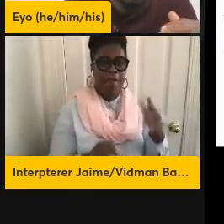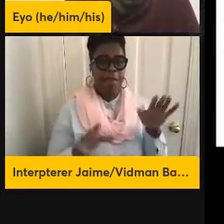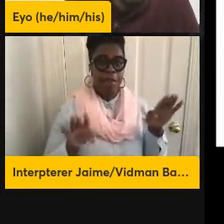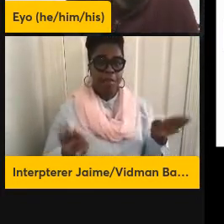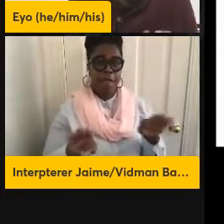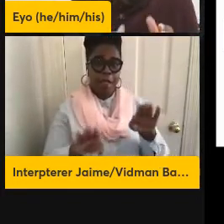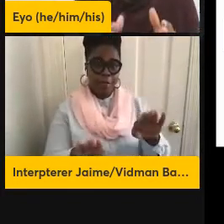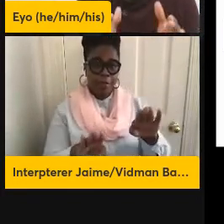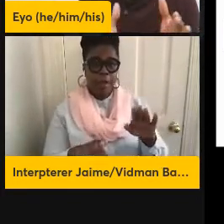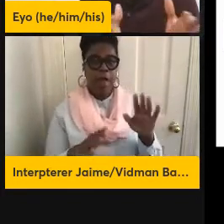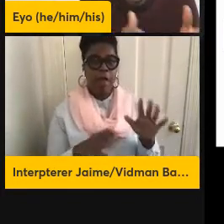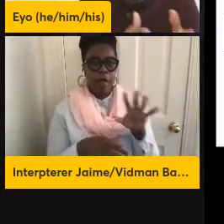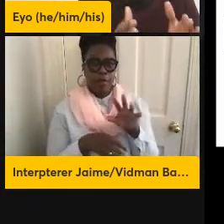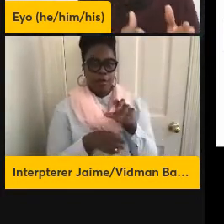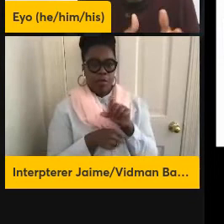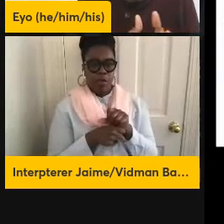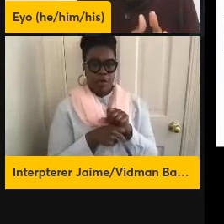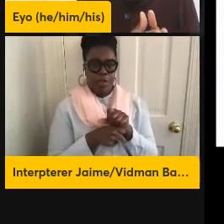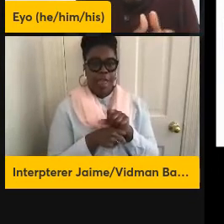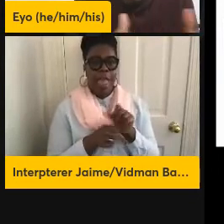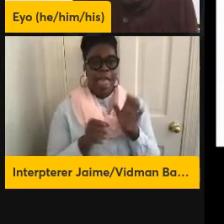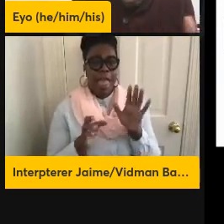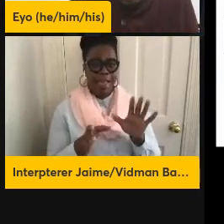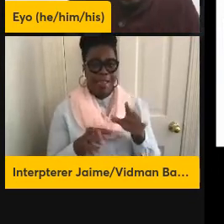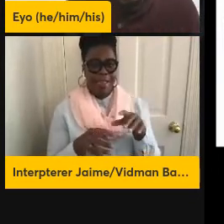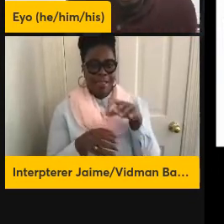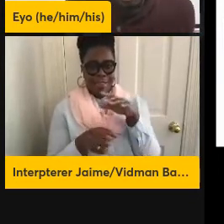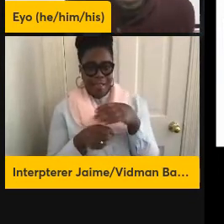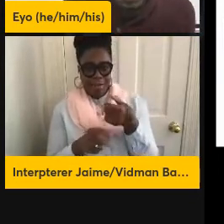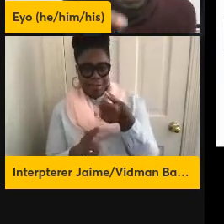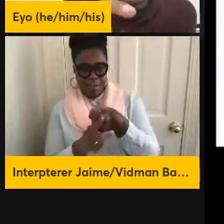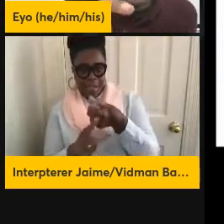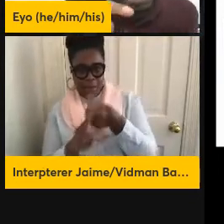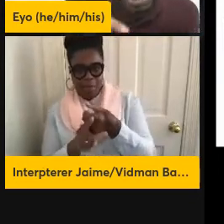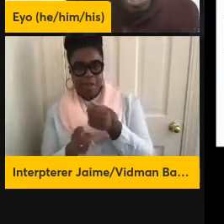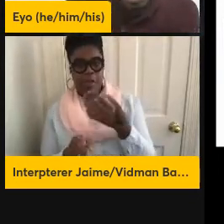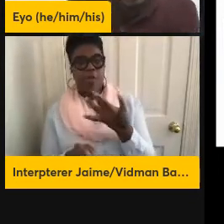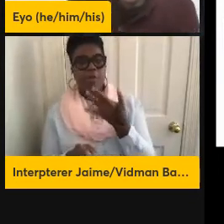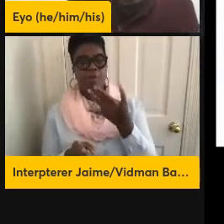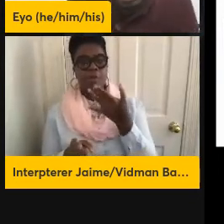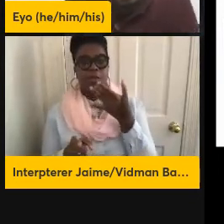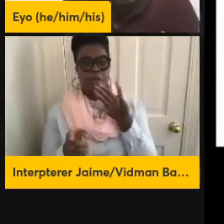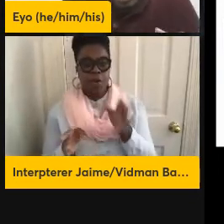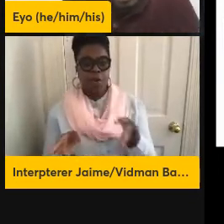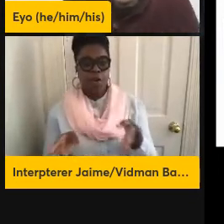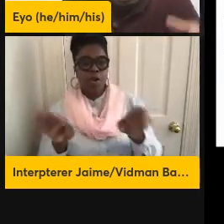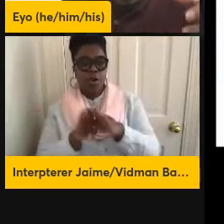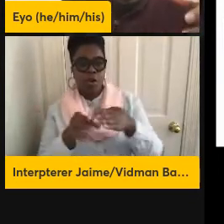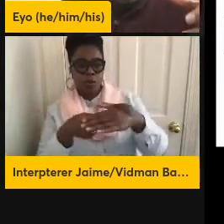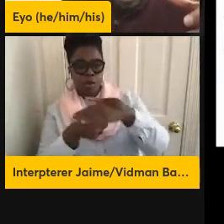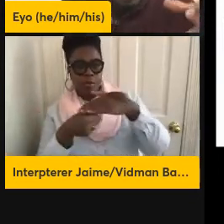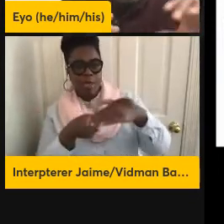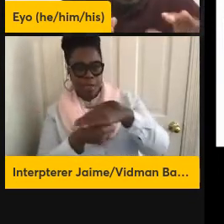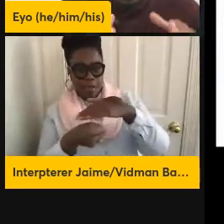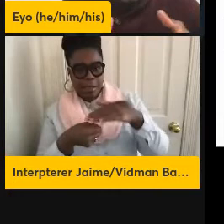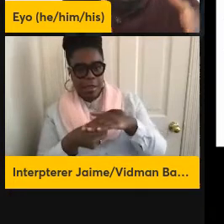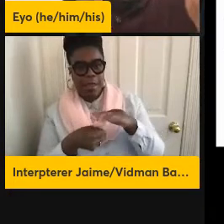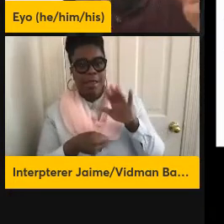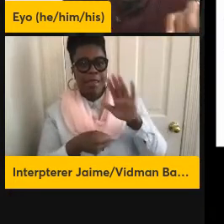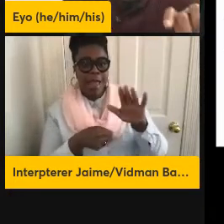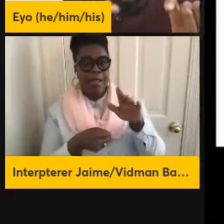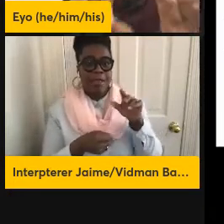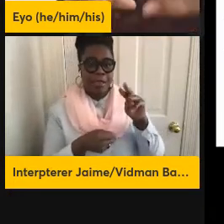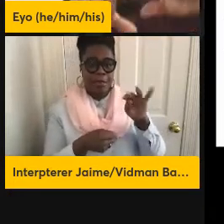reserved and confining themselves more to enclosed spaces. So this elevated plus maze is a is a maze, as elevated as this